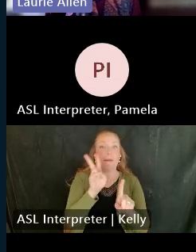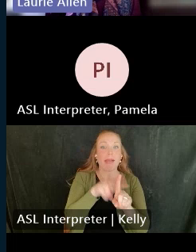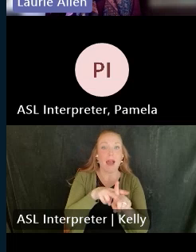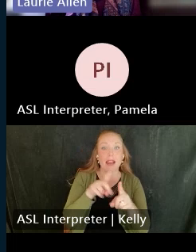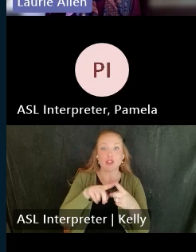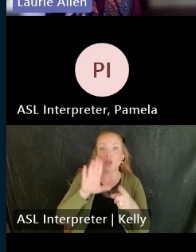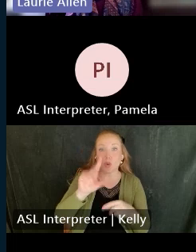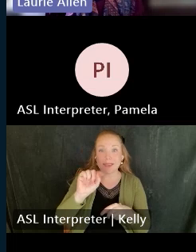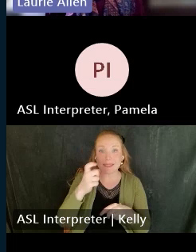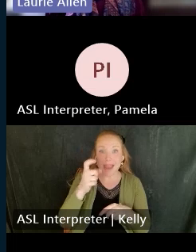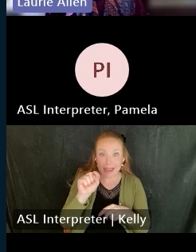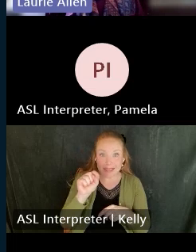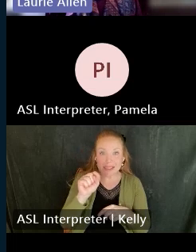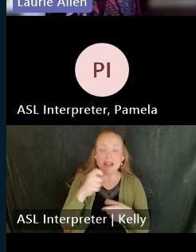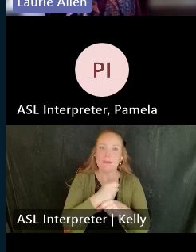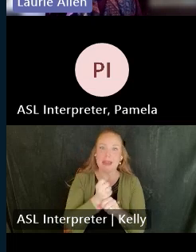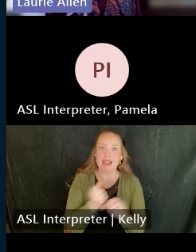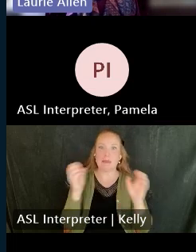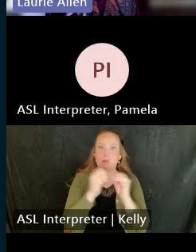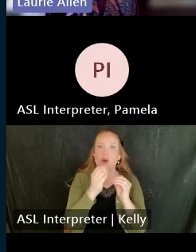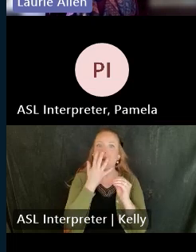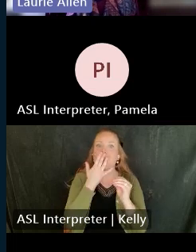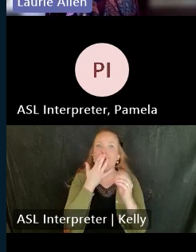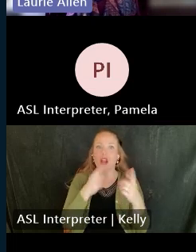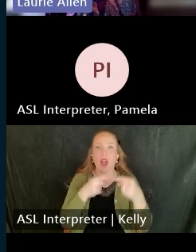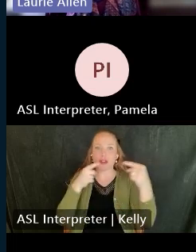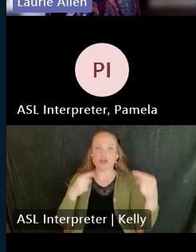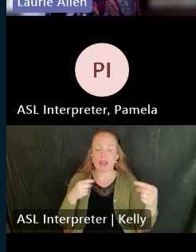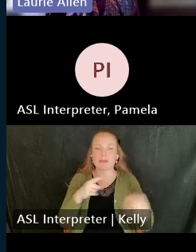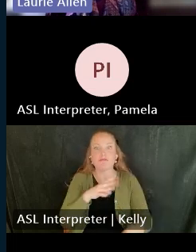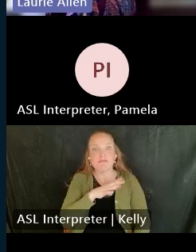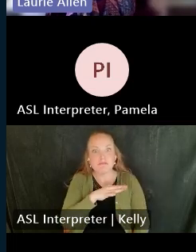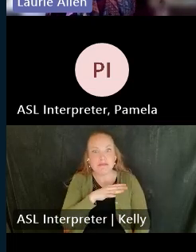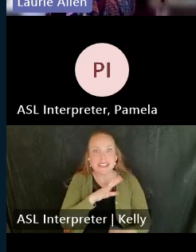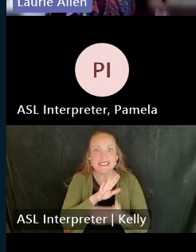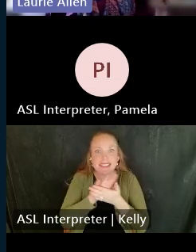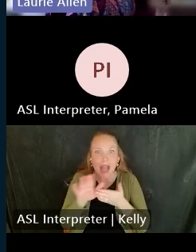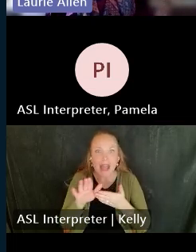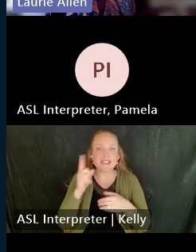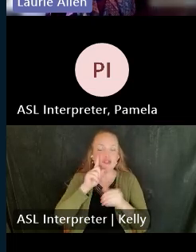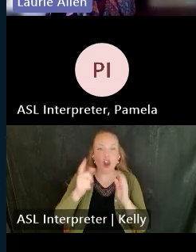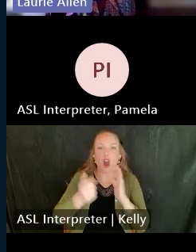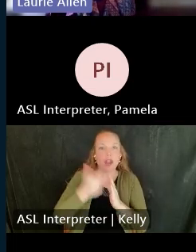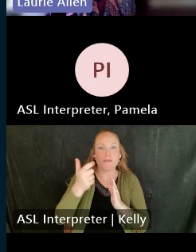So it's just a great way to bring accessibility checking and make it, you know, front of mind.